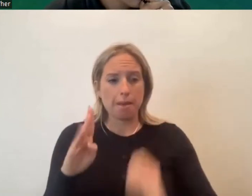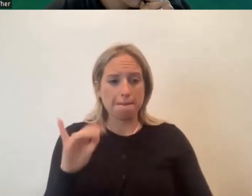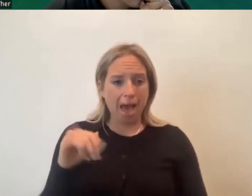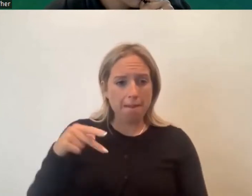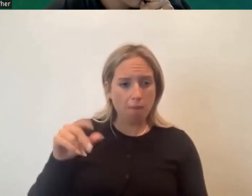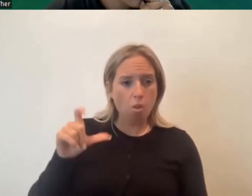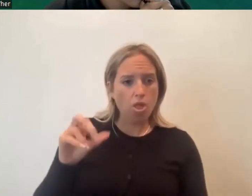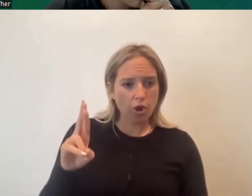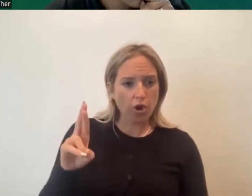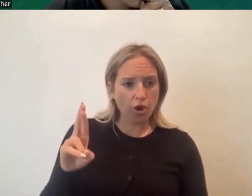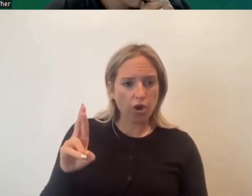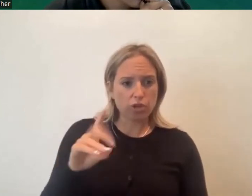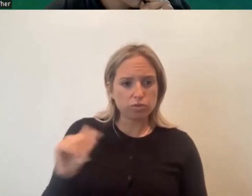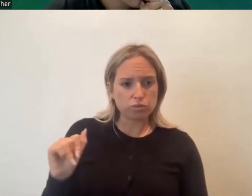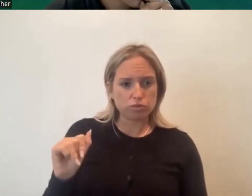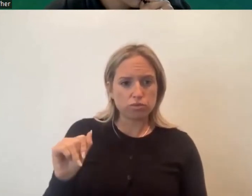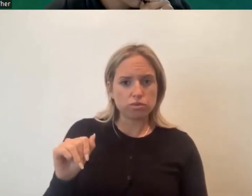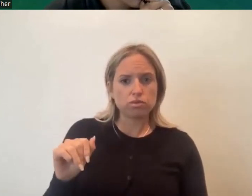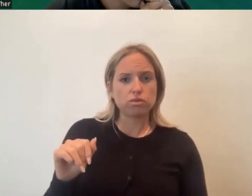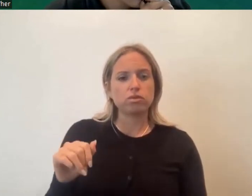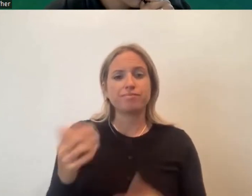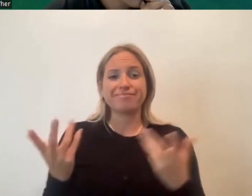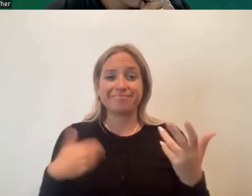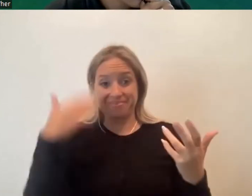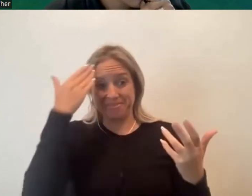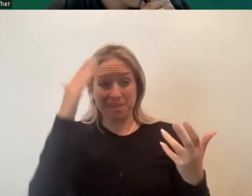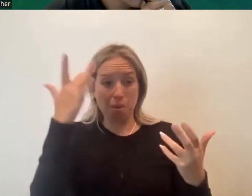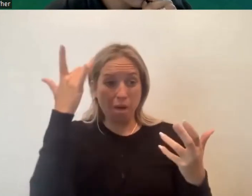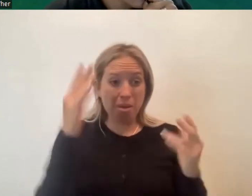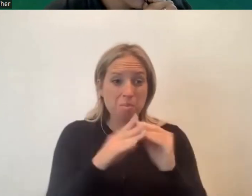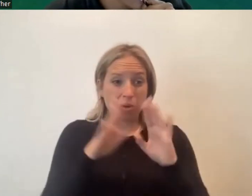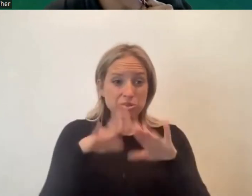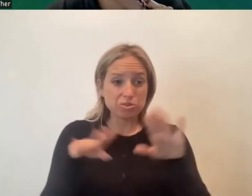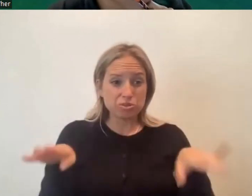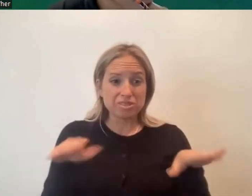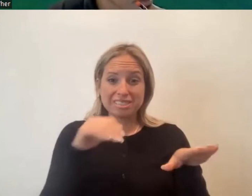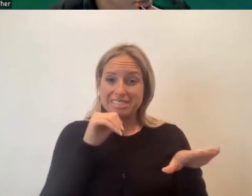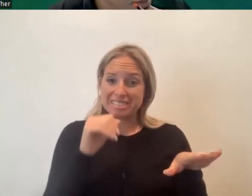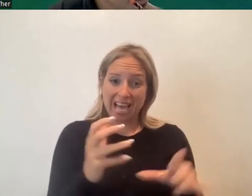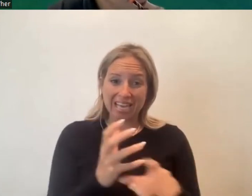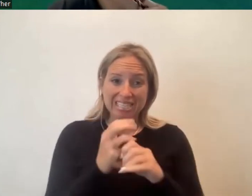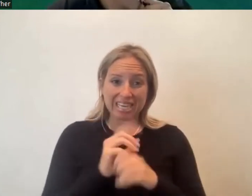So I don't know why more kids don't get disability benefits.